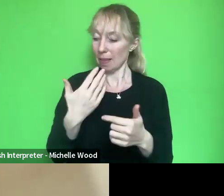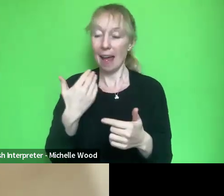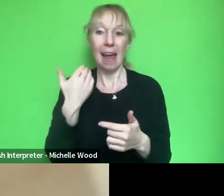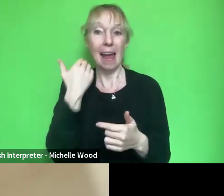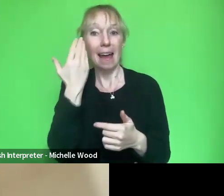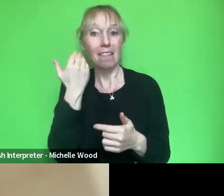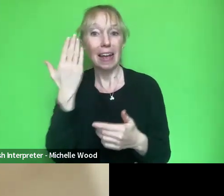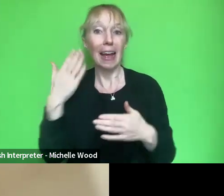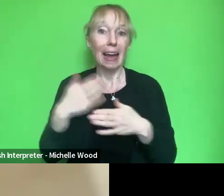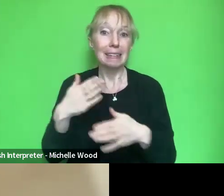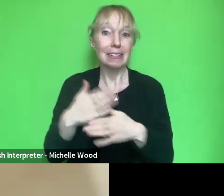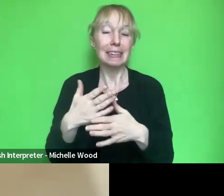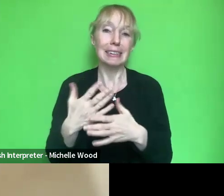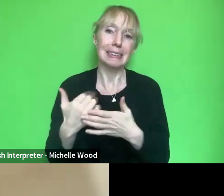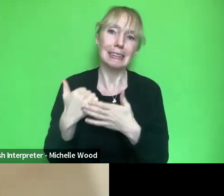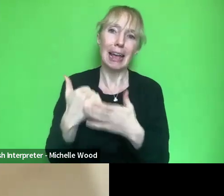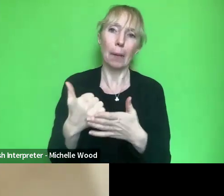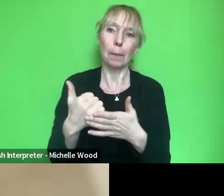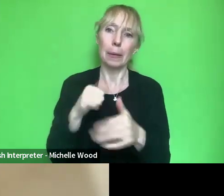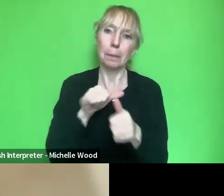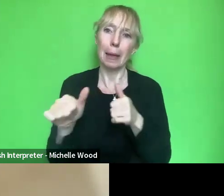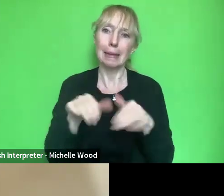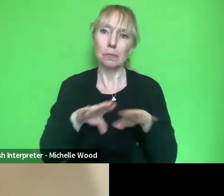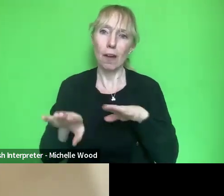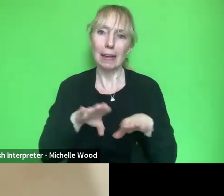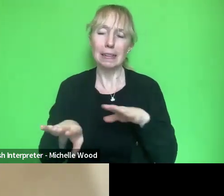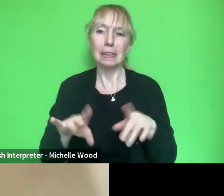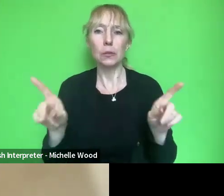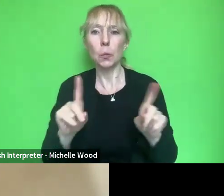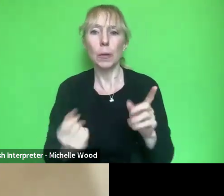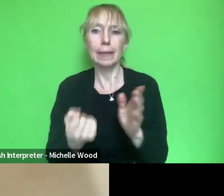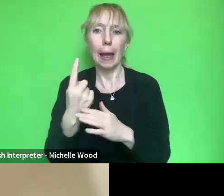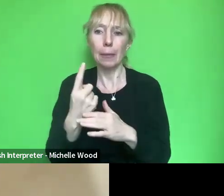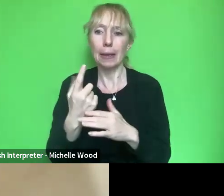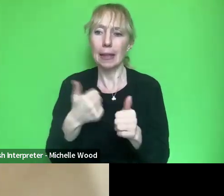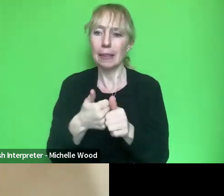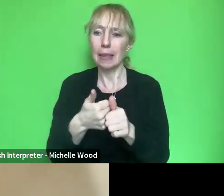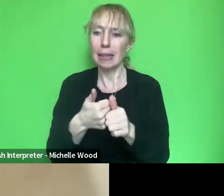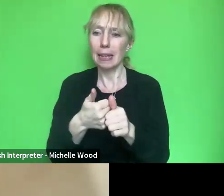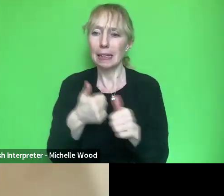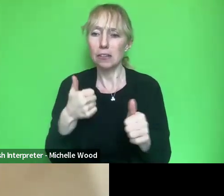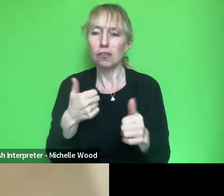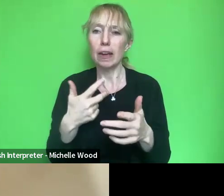helping them with kind of best practice, what's going on in, in the industry, and also being the kind of link